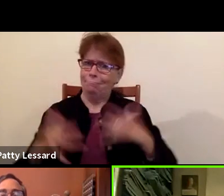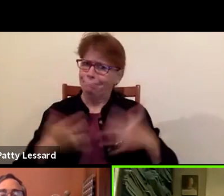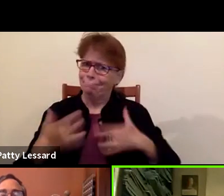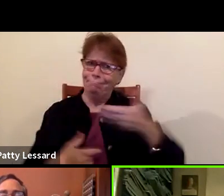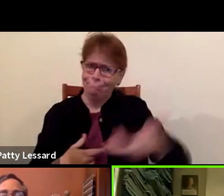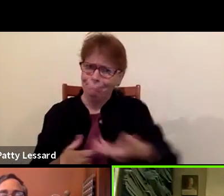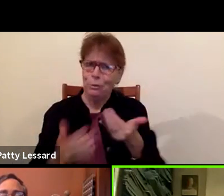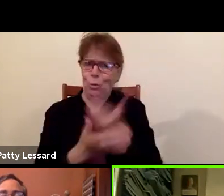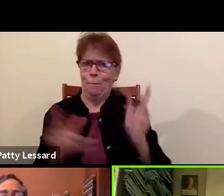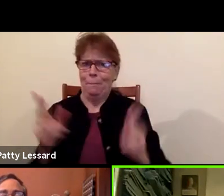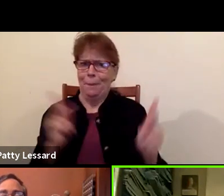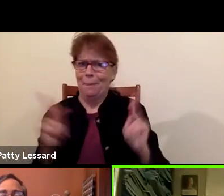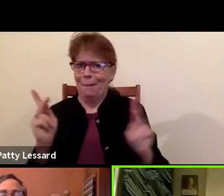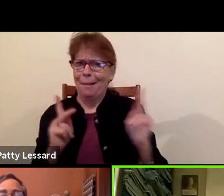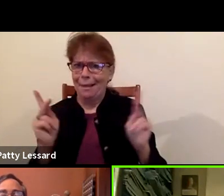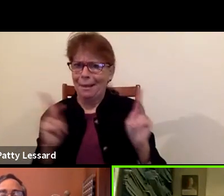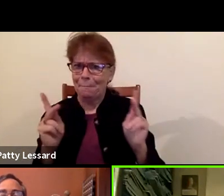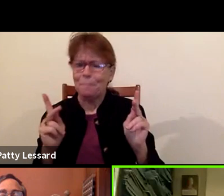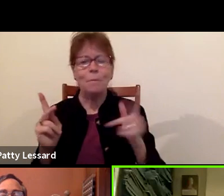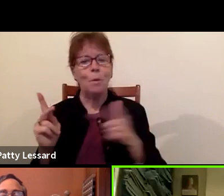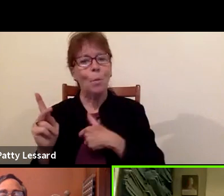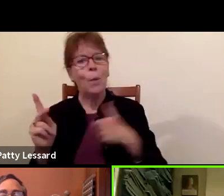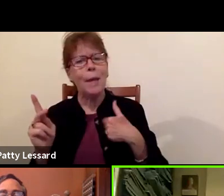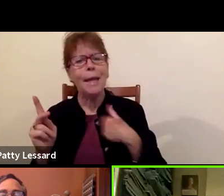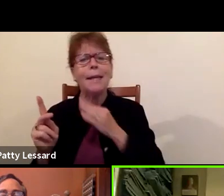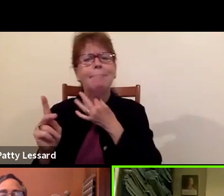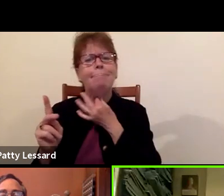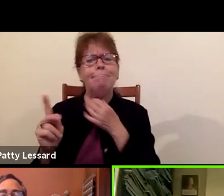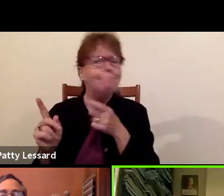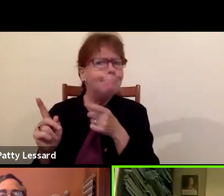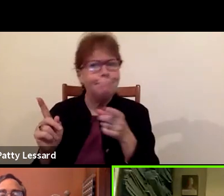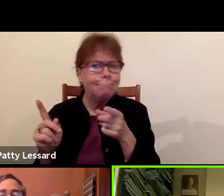I see a whole bunch of hands going up. That's very exciting. We're